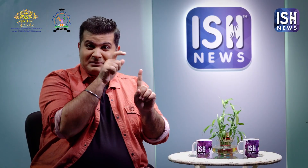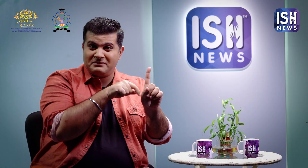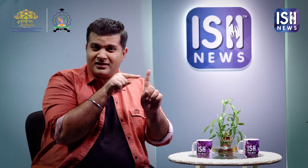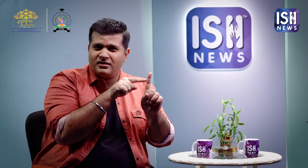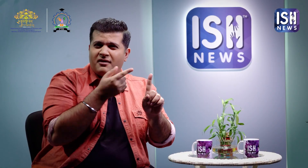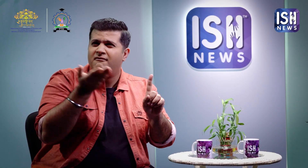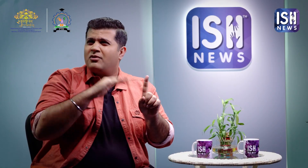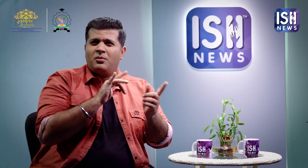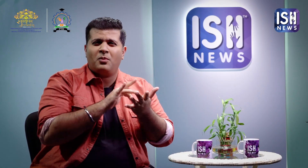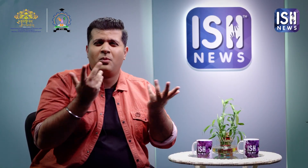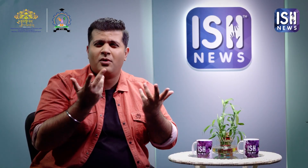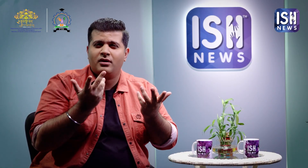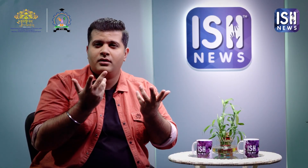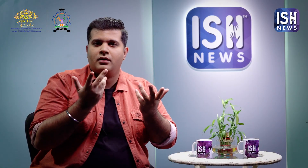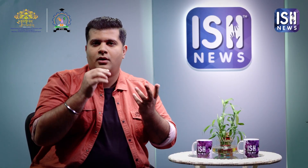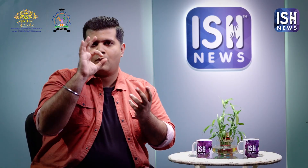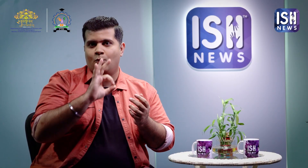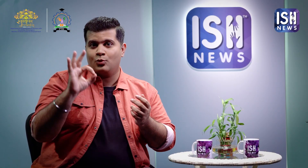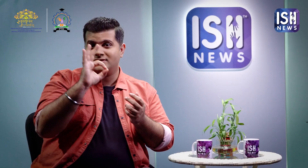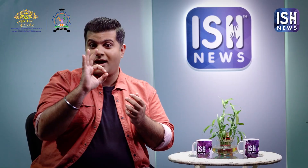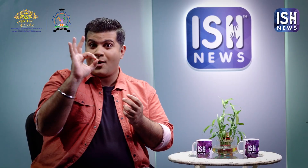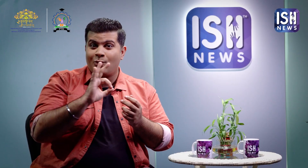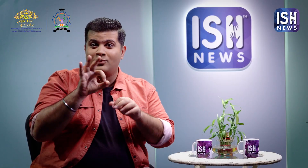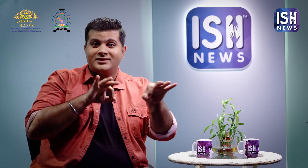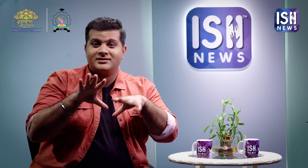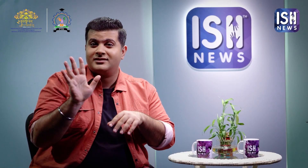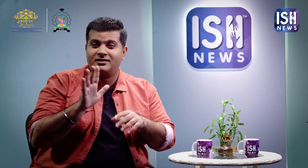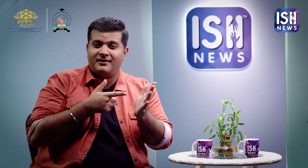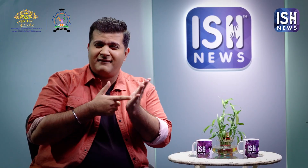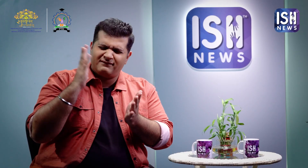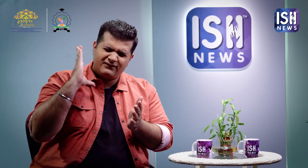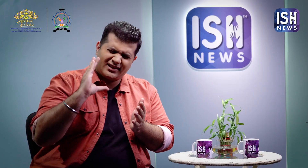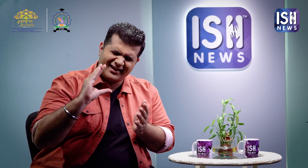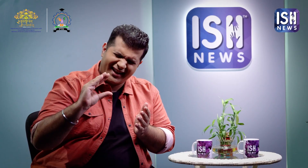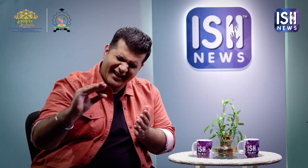He was born in Orissa but not in a city but in a very remote village.